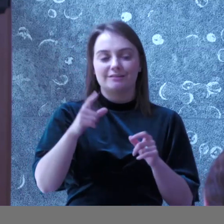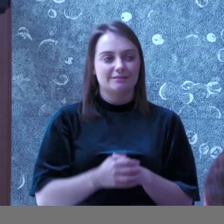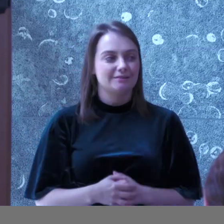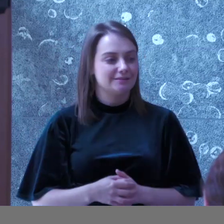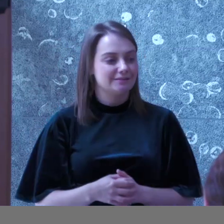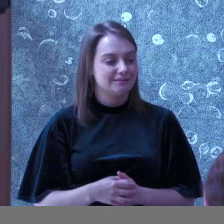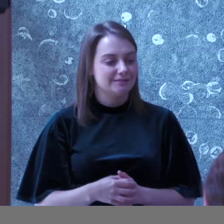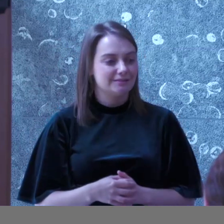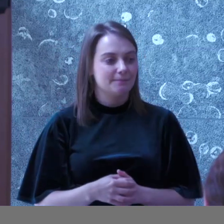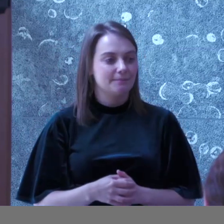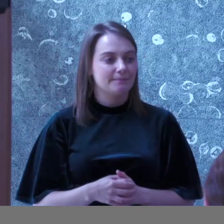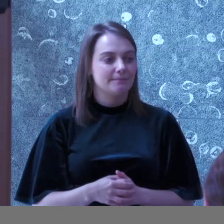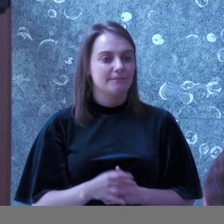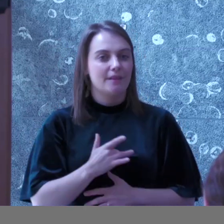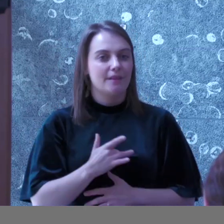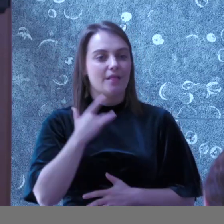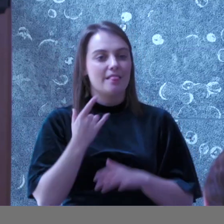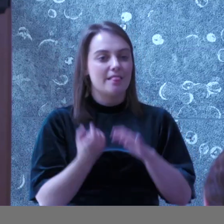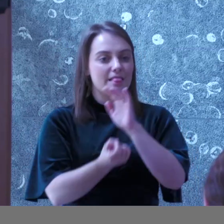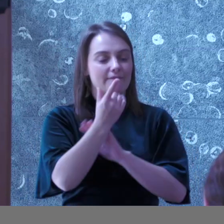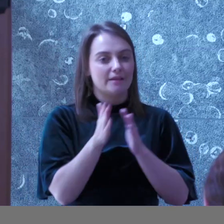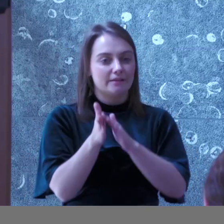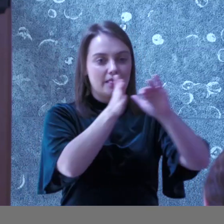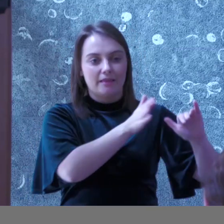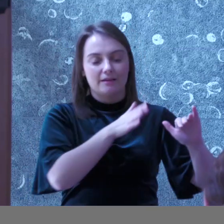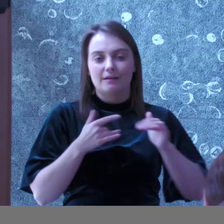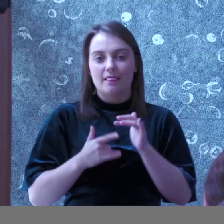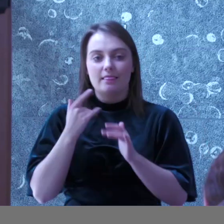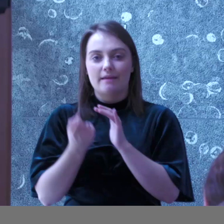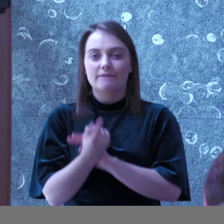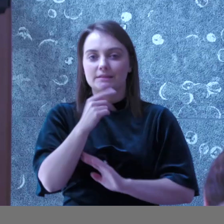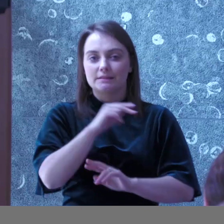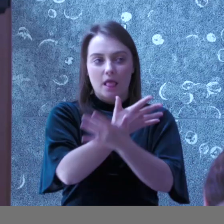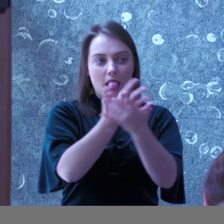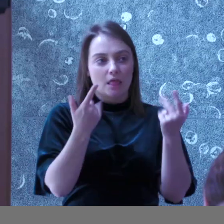Let me go to life events. A lot of people don't know what we're talking when we're talking about